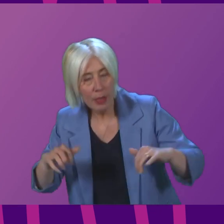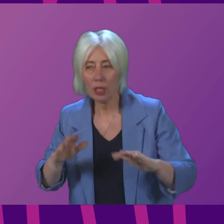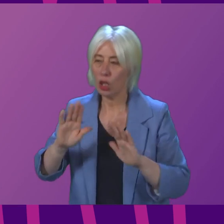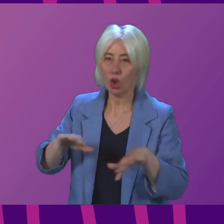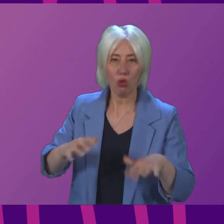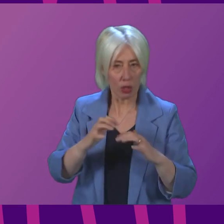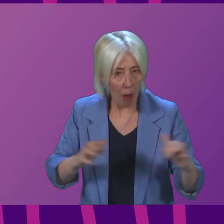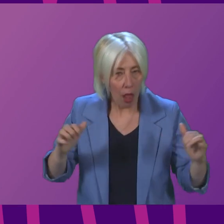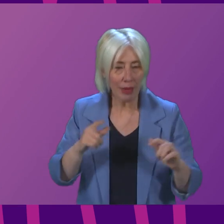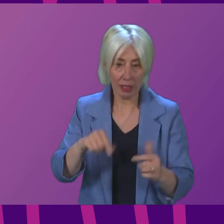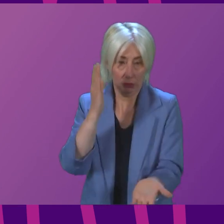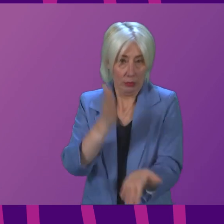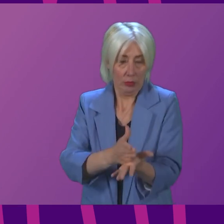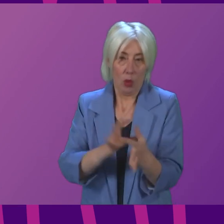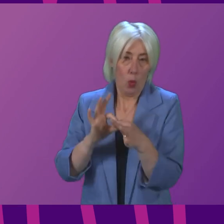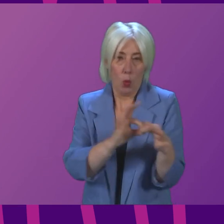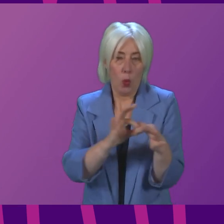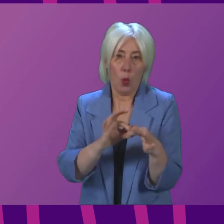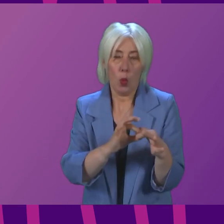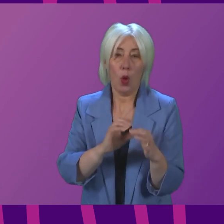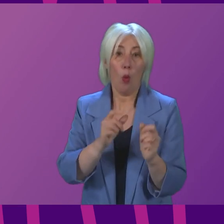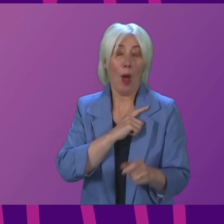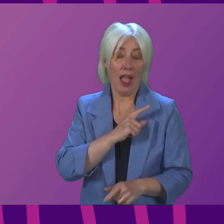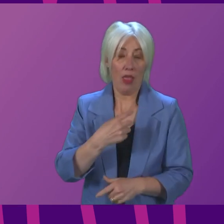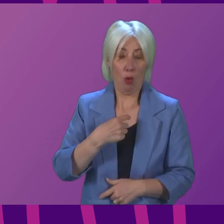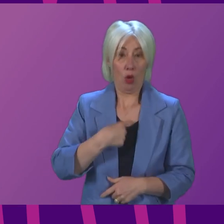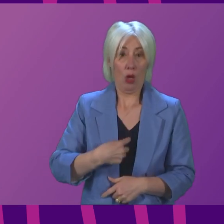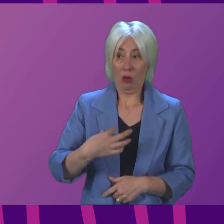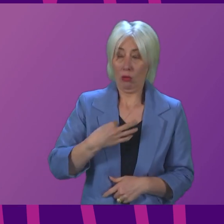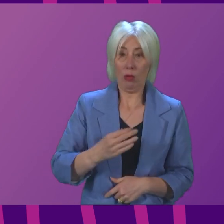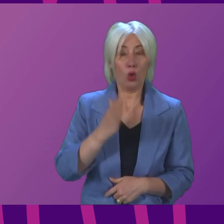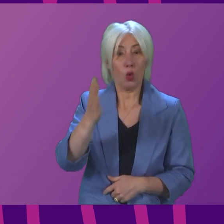on the Moment. The work of young people as Scottish delegates to the conference of youth led to the public